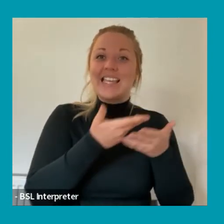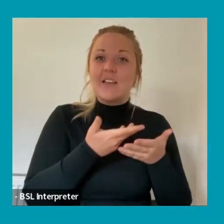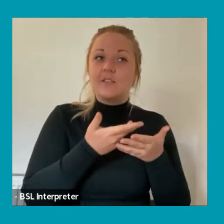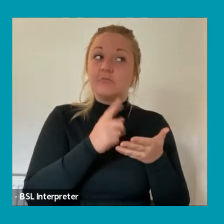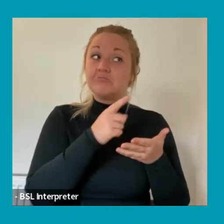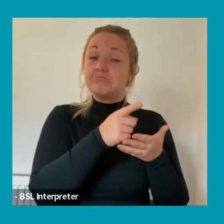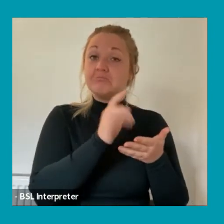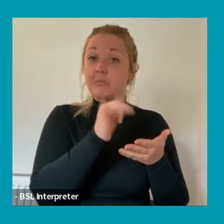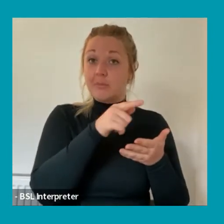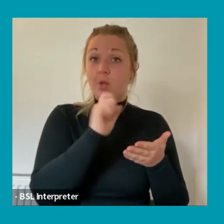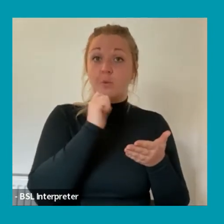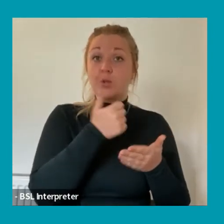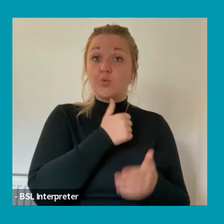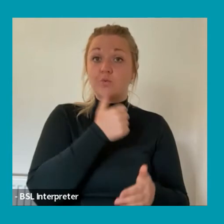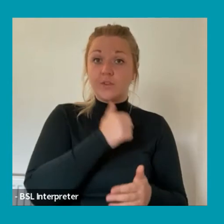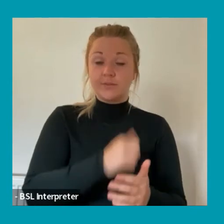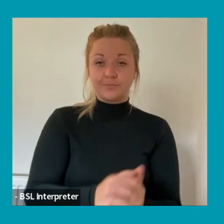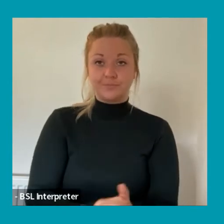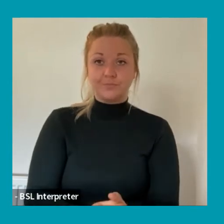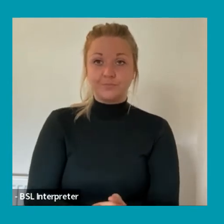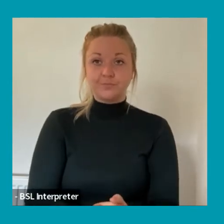One of the things that I've experienced is